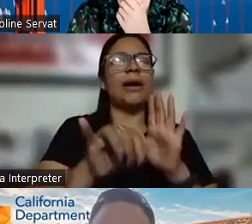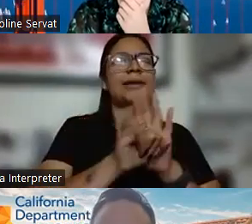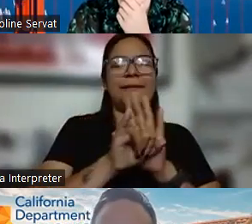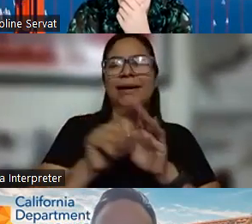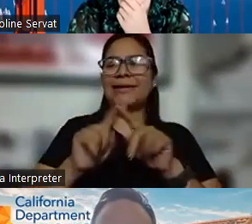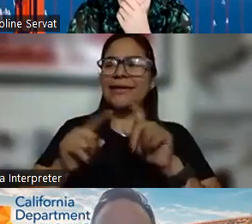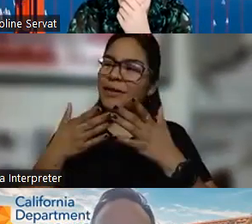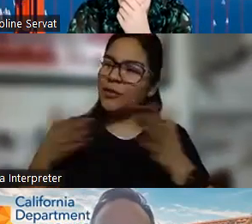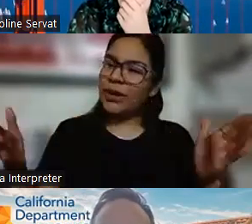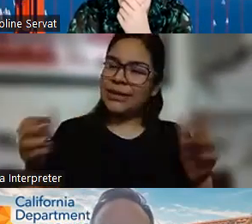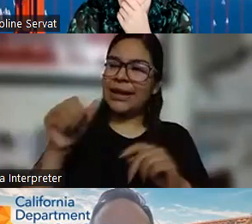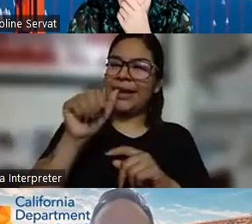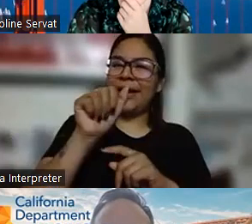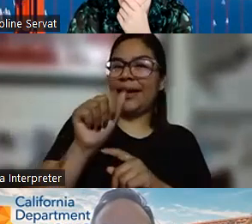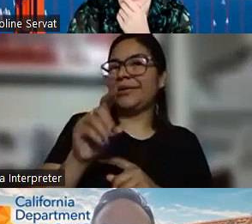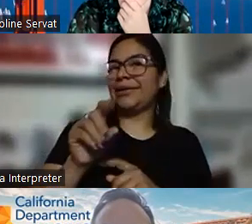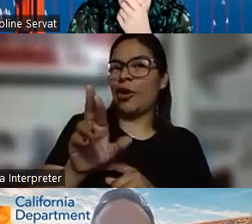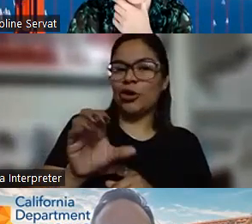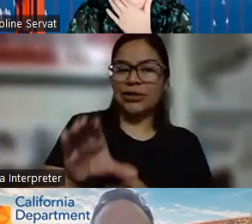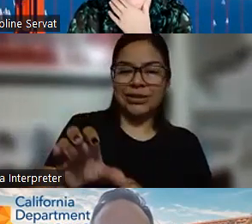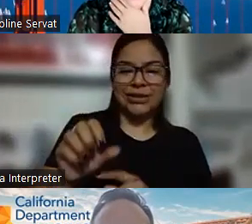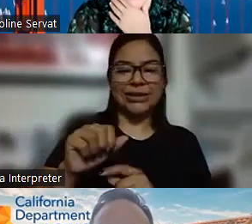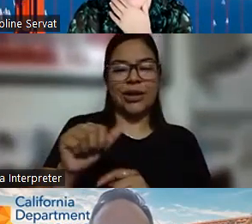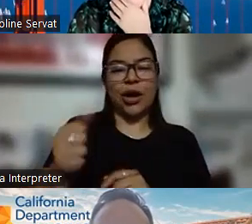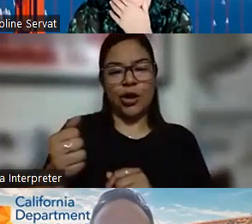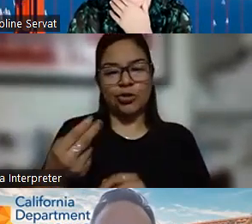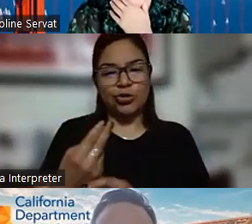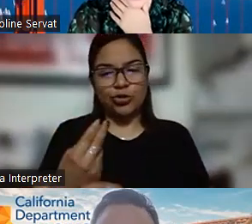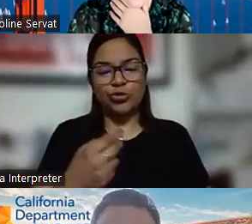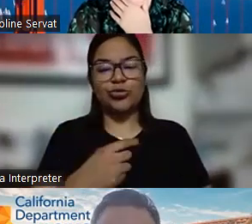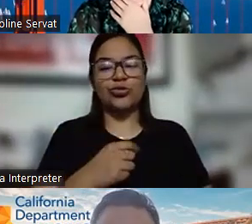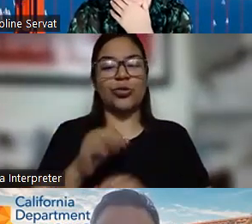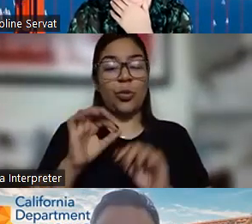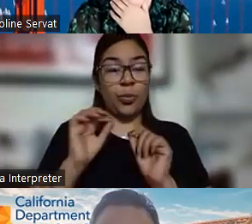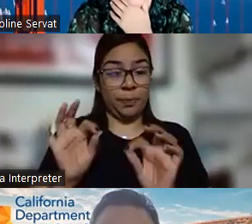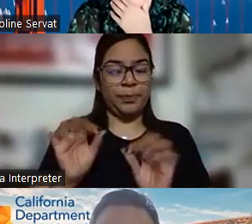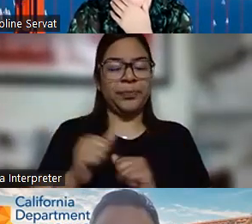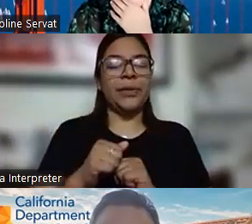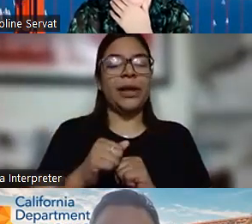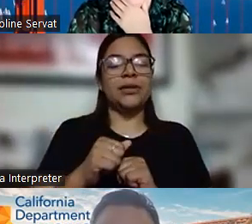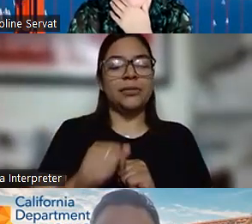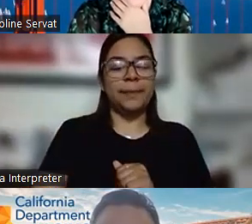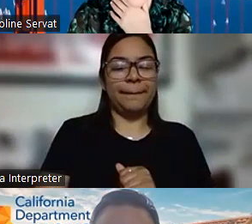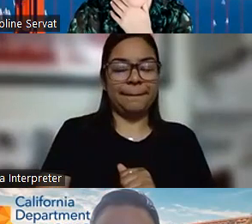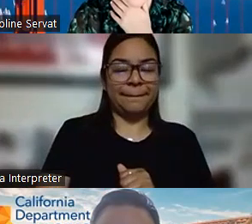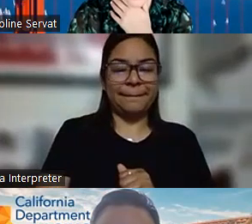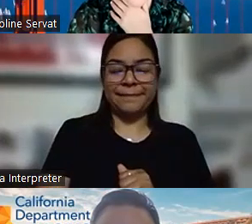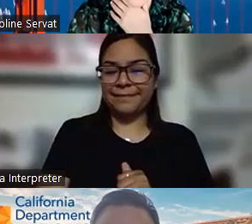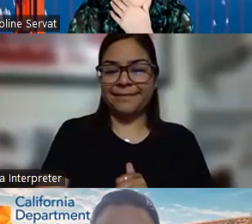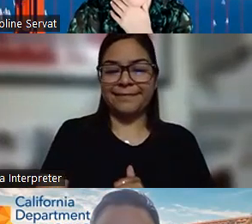adrc within within titles others do not and so I think figuring out what that messaging looks like